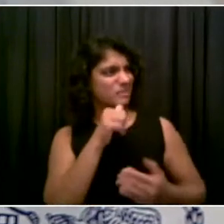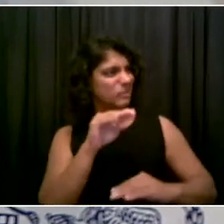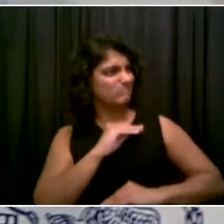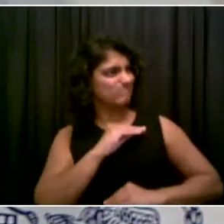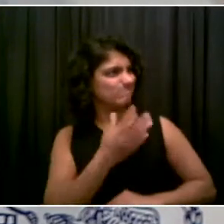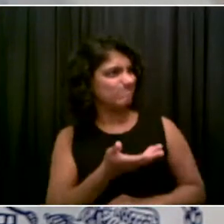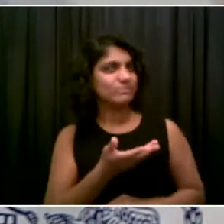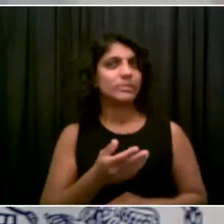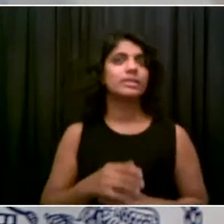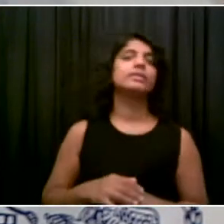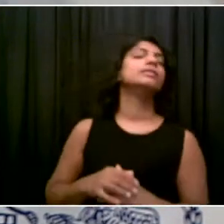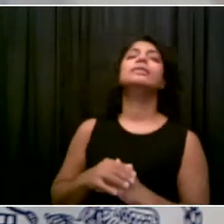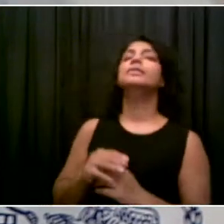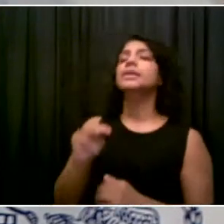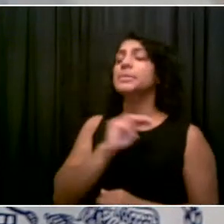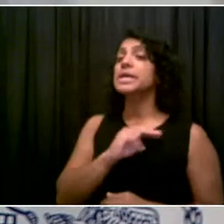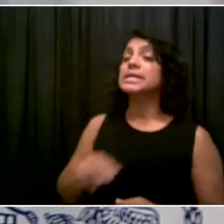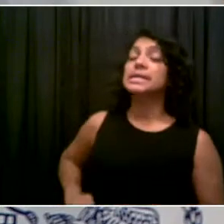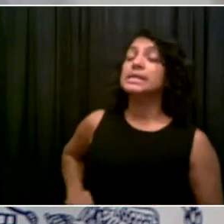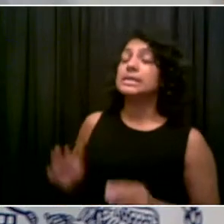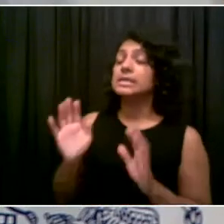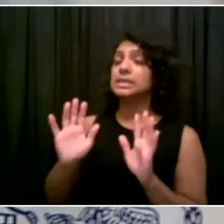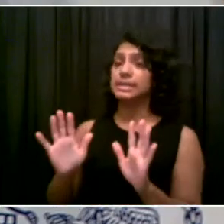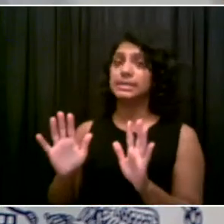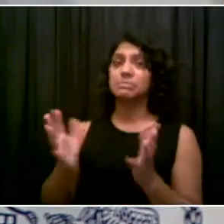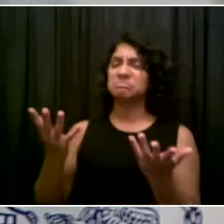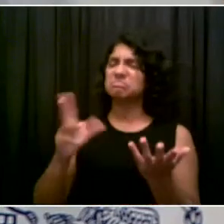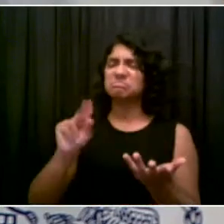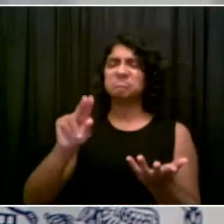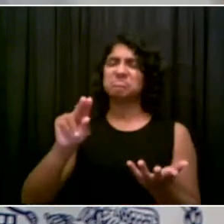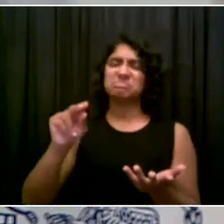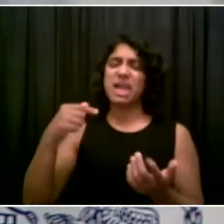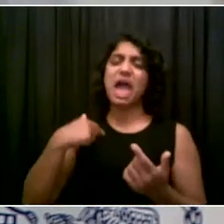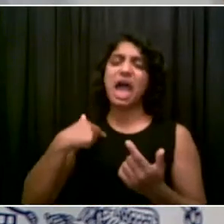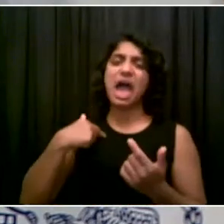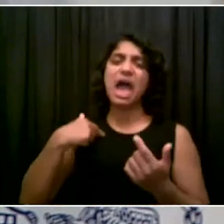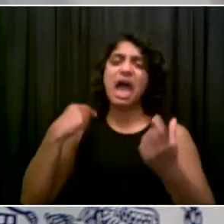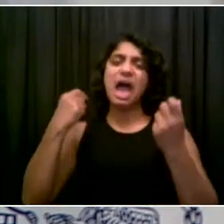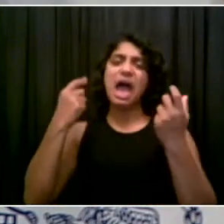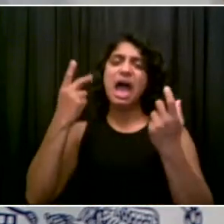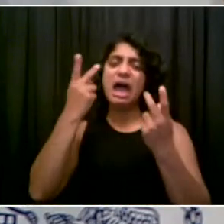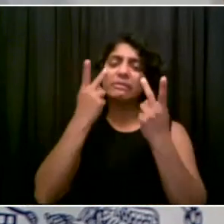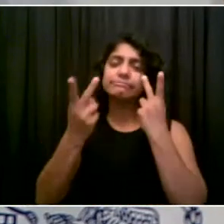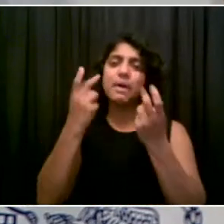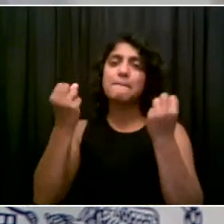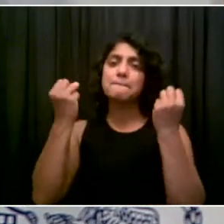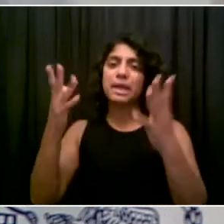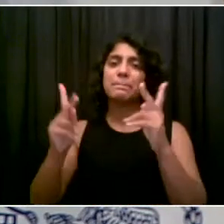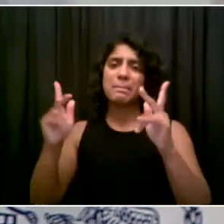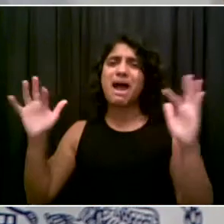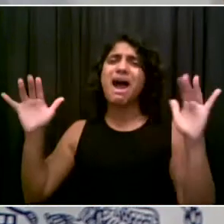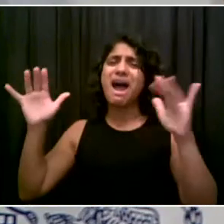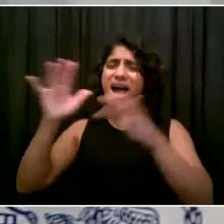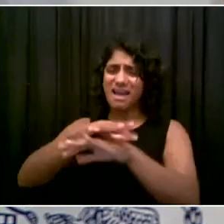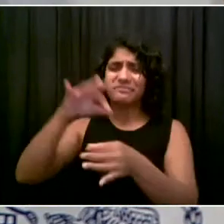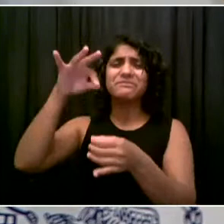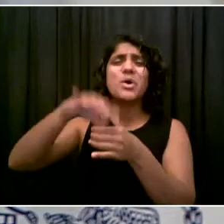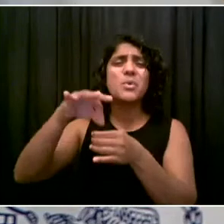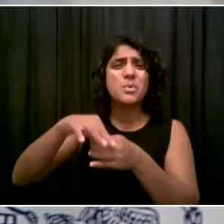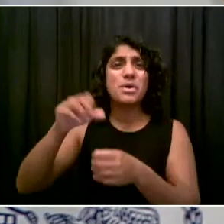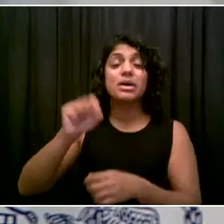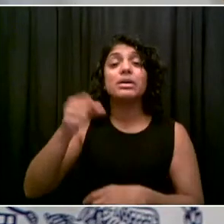N>>OAT T ALL,